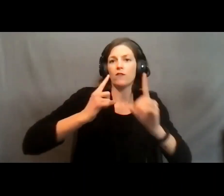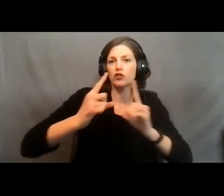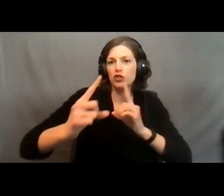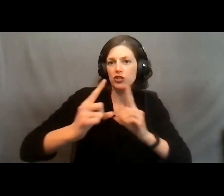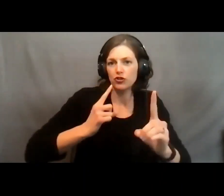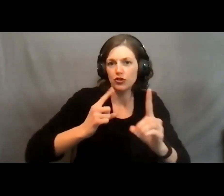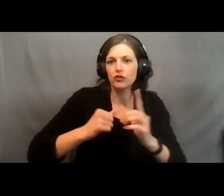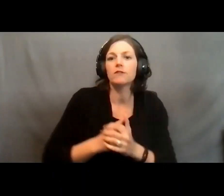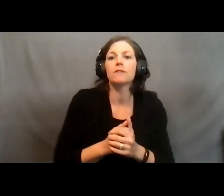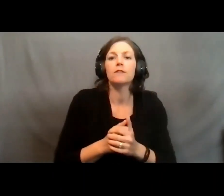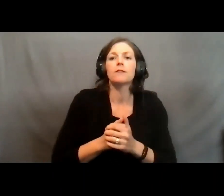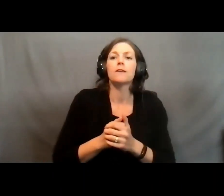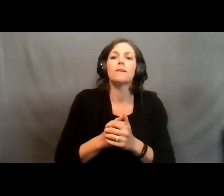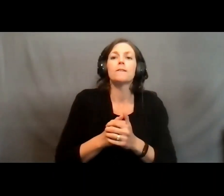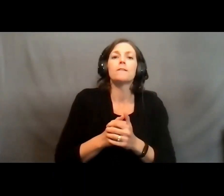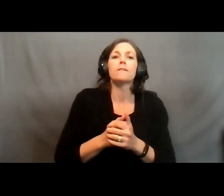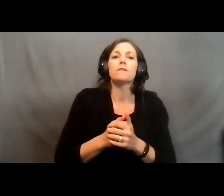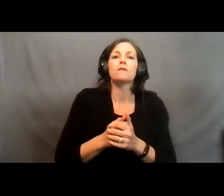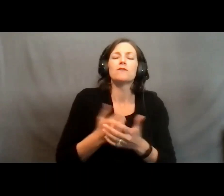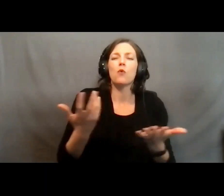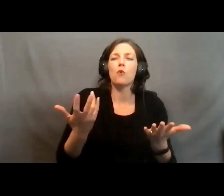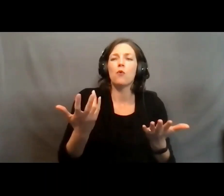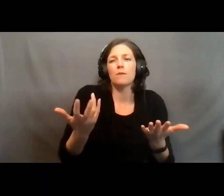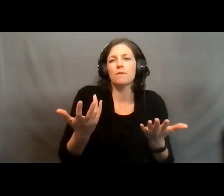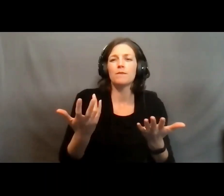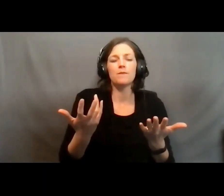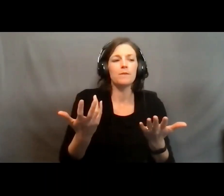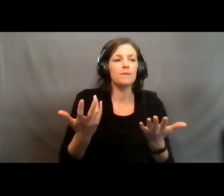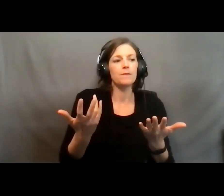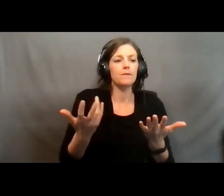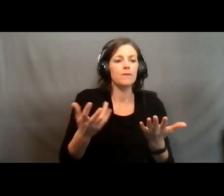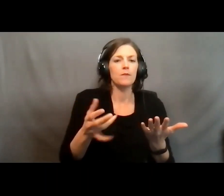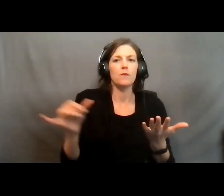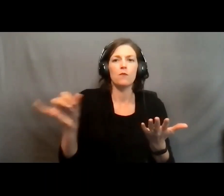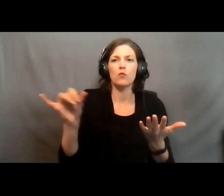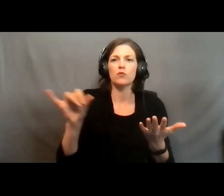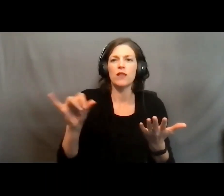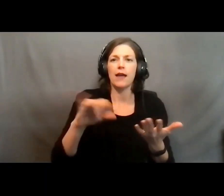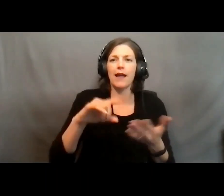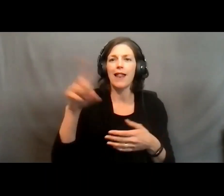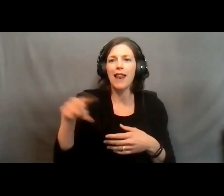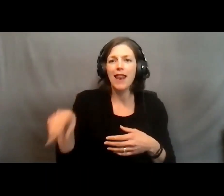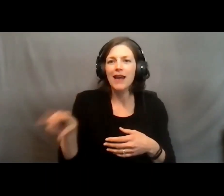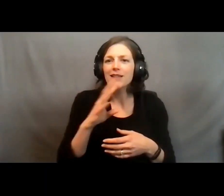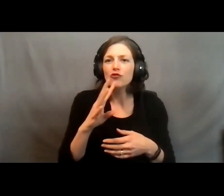13:39:13 almost like lightning talks that each person